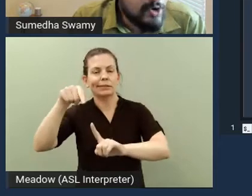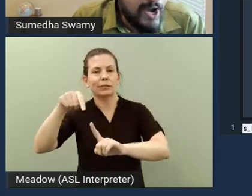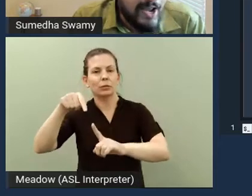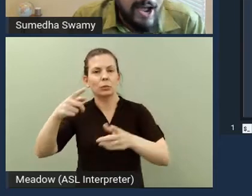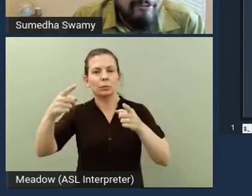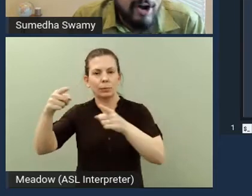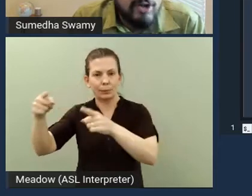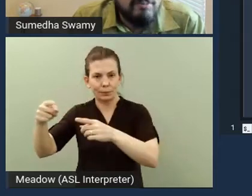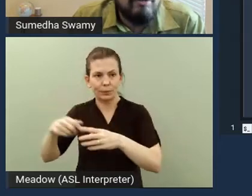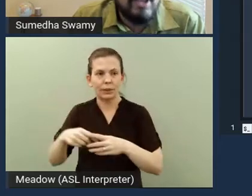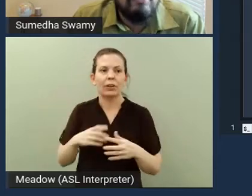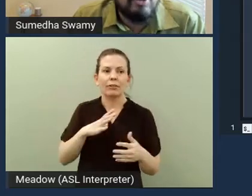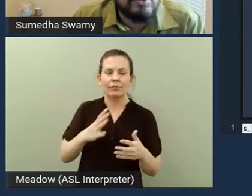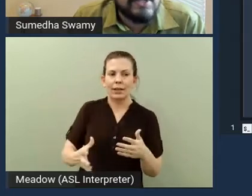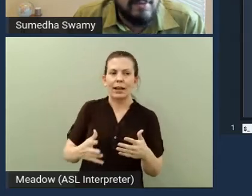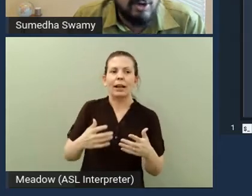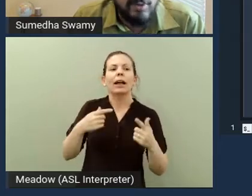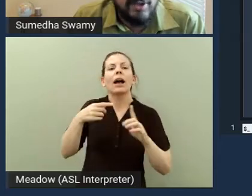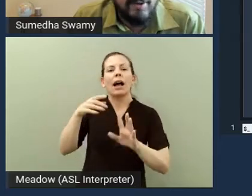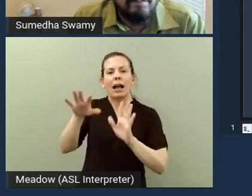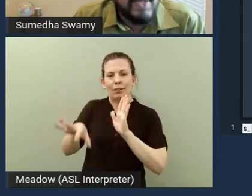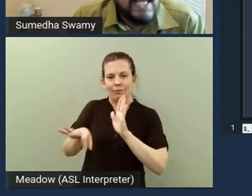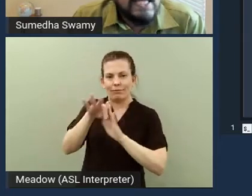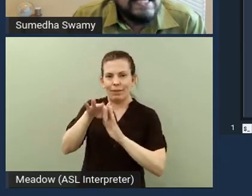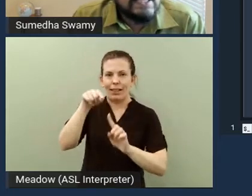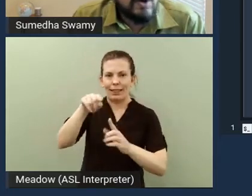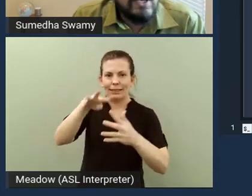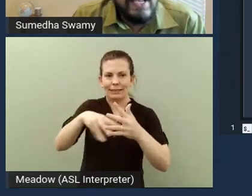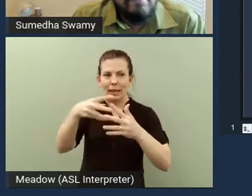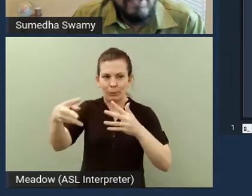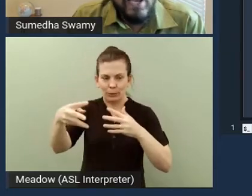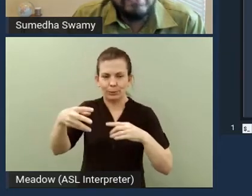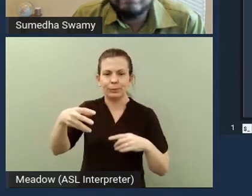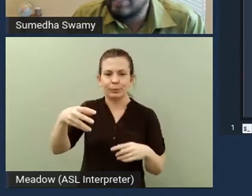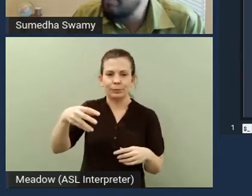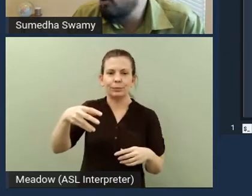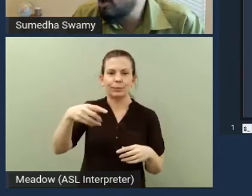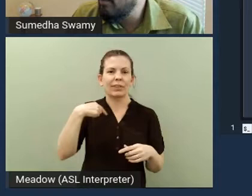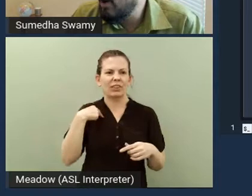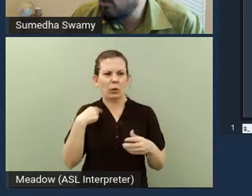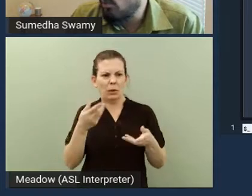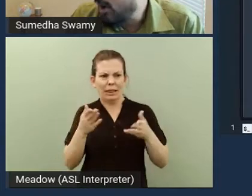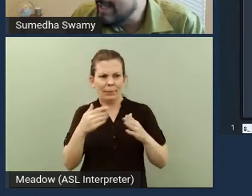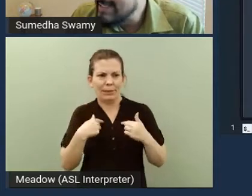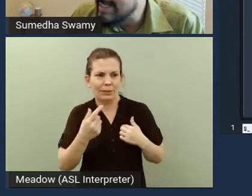So great, I found the movie reviews table over here. So, let me understand more about what is